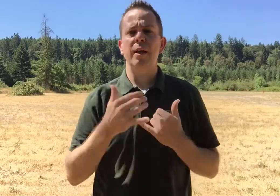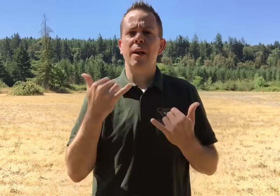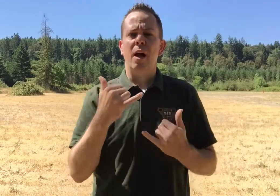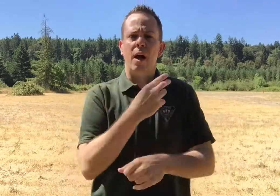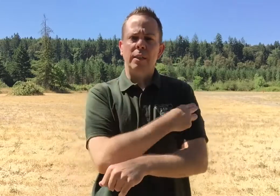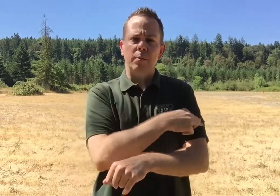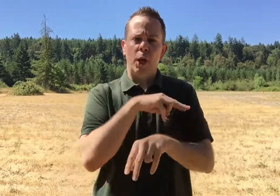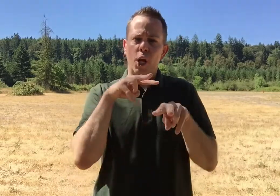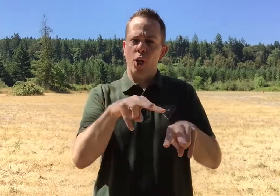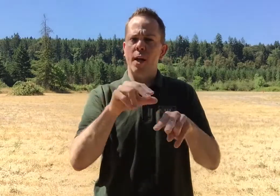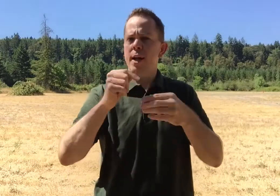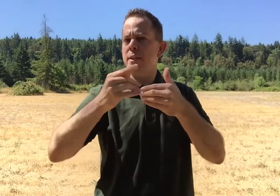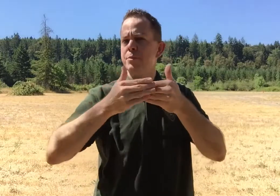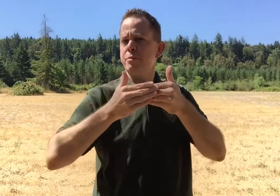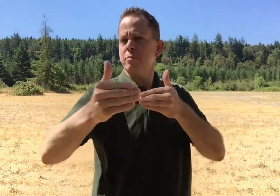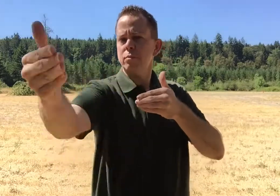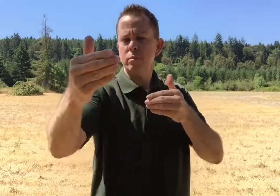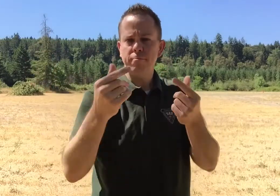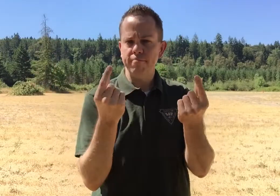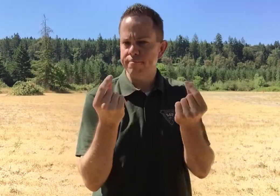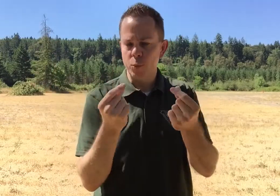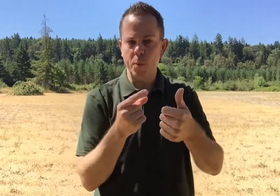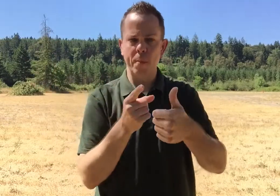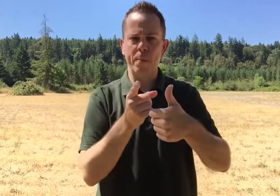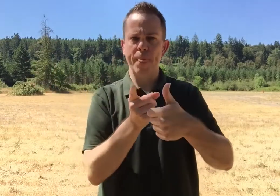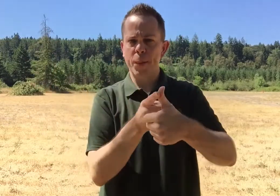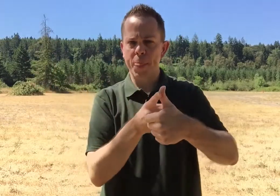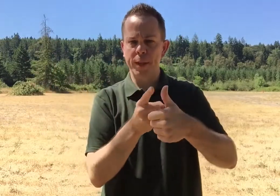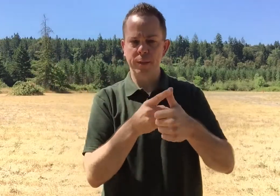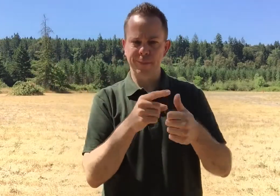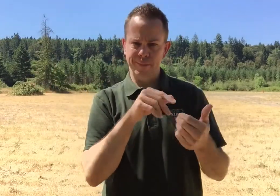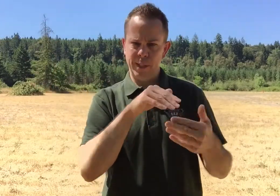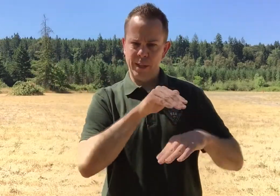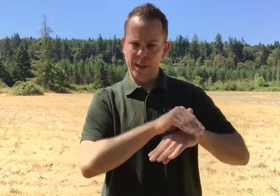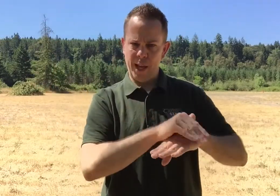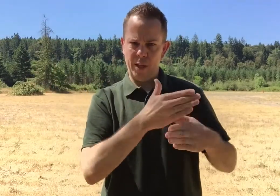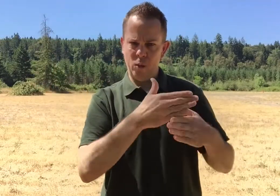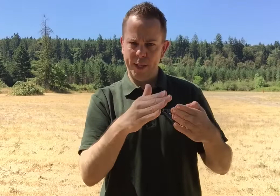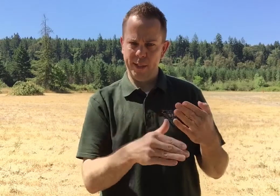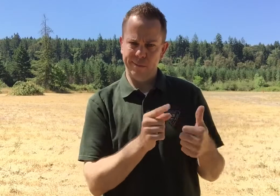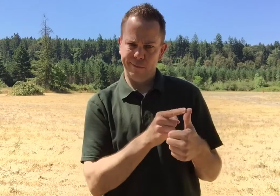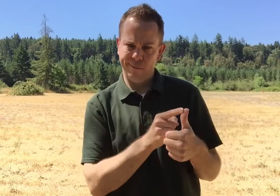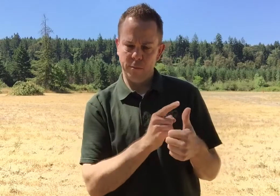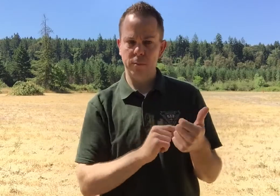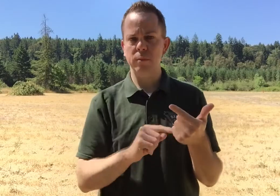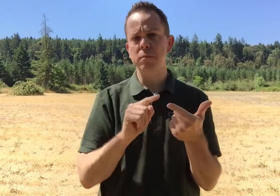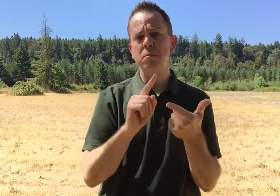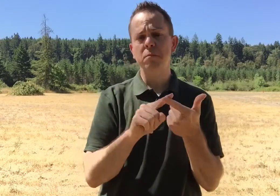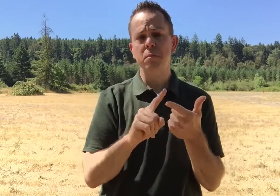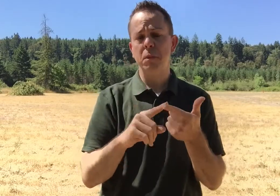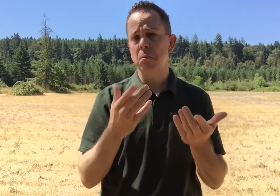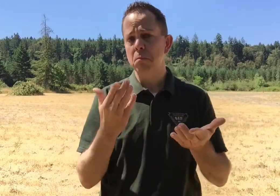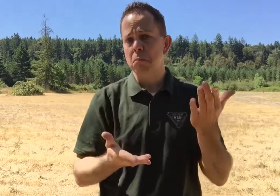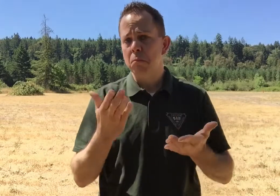Going forward, Salem Hospital will be working on getting live interpreters for evenings and weekends,